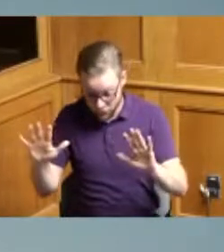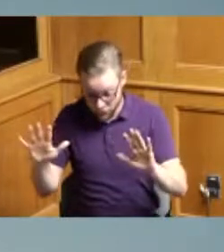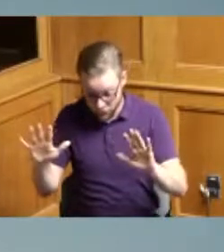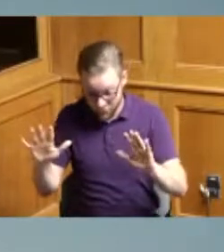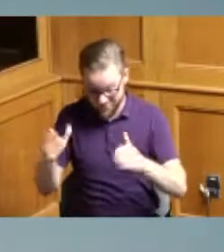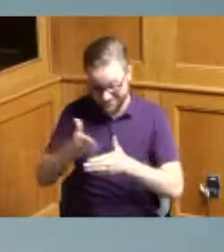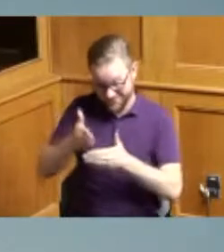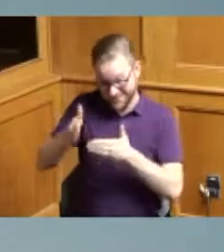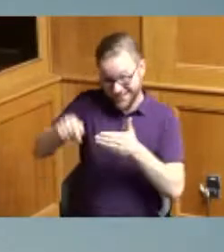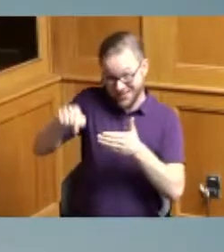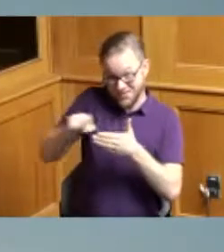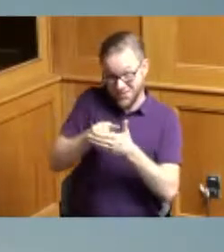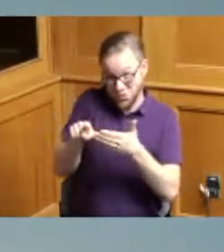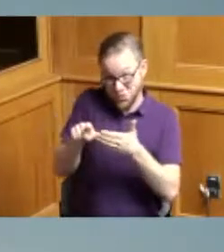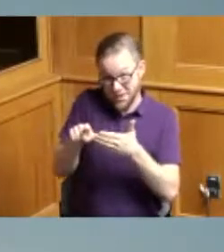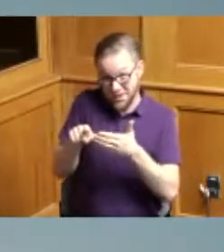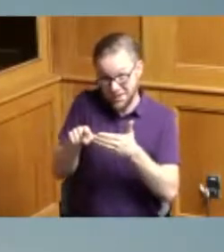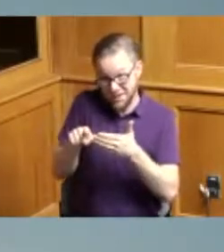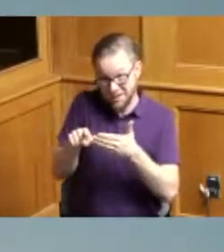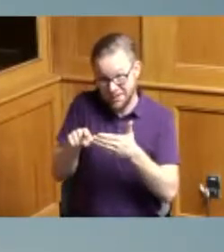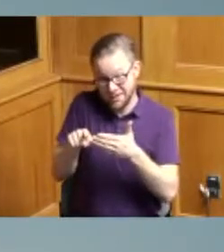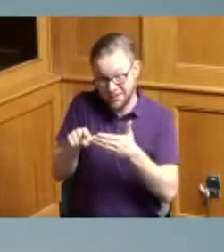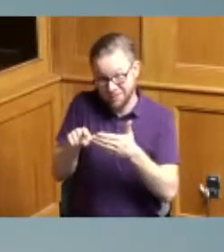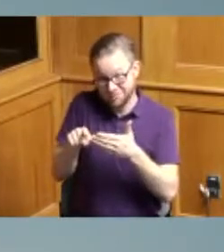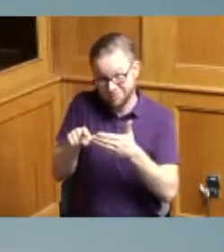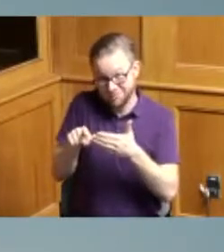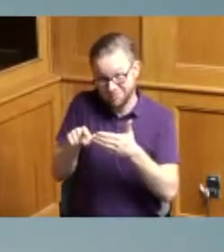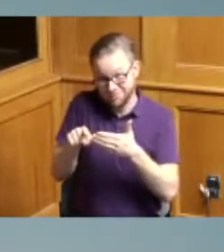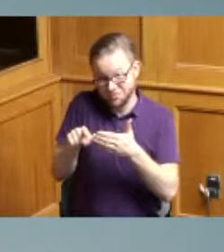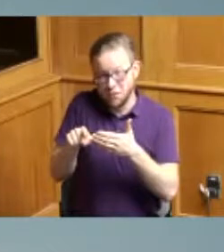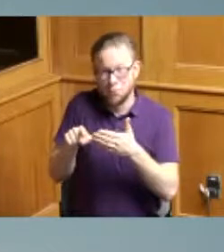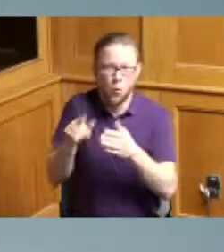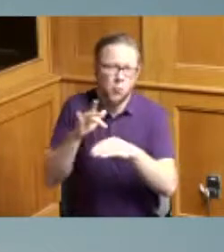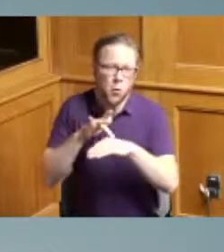this week we'd be in a position at the very latest early next week where we could say